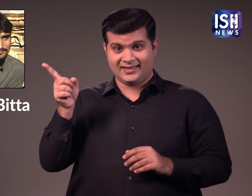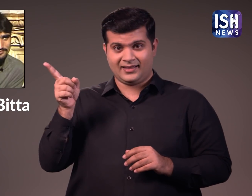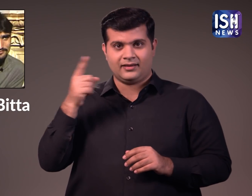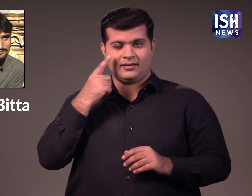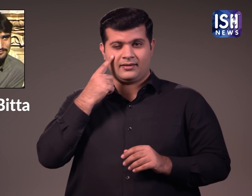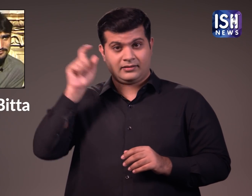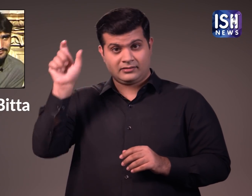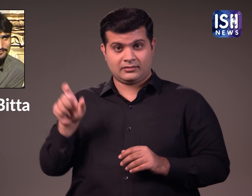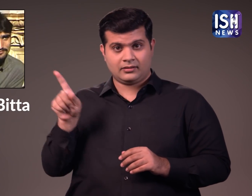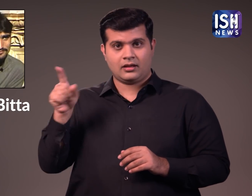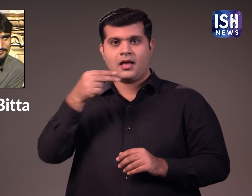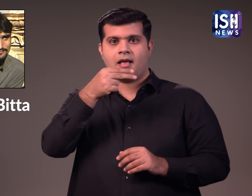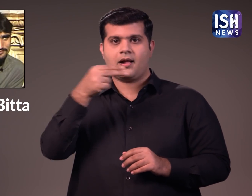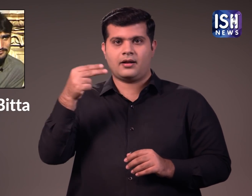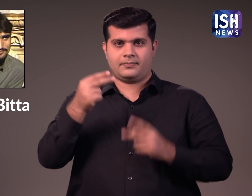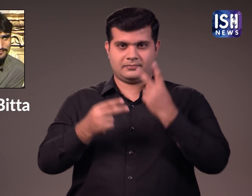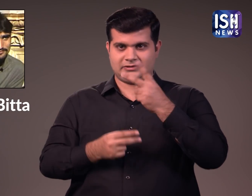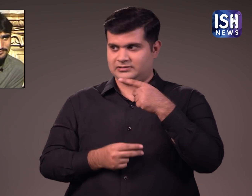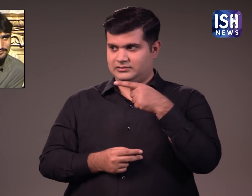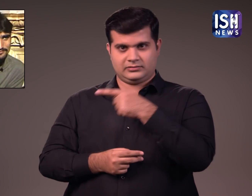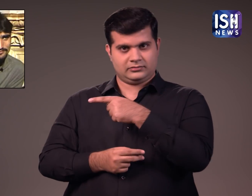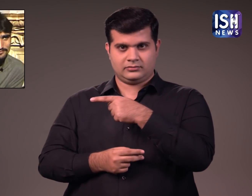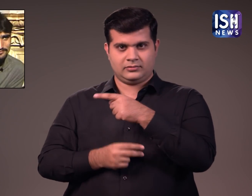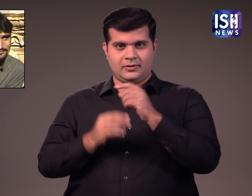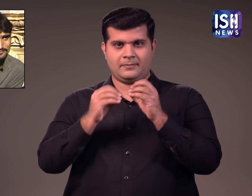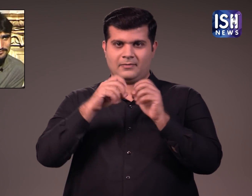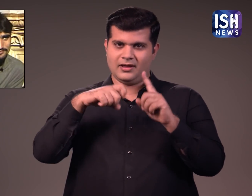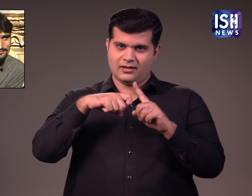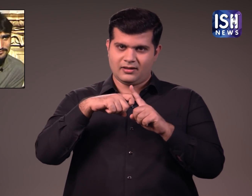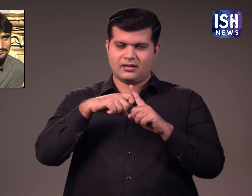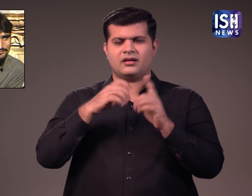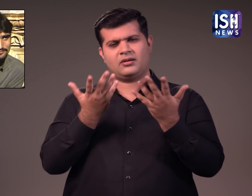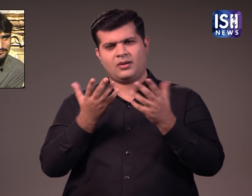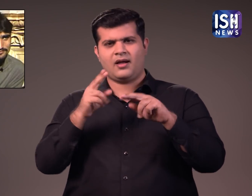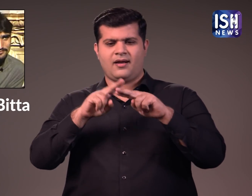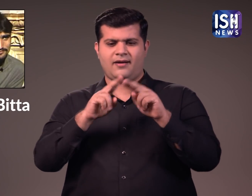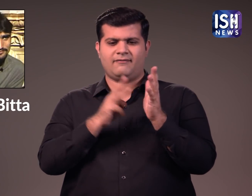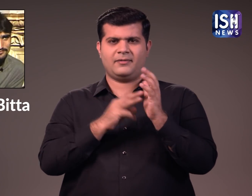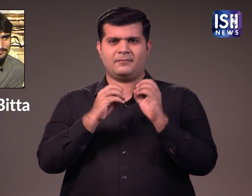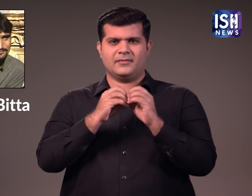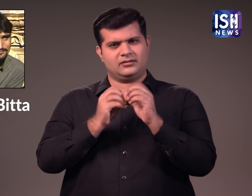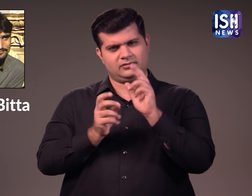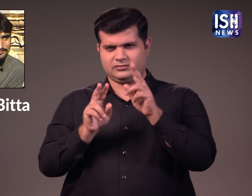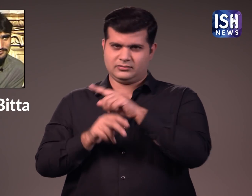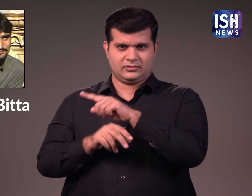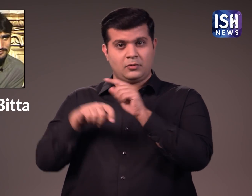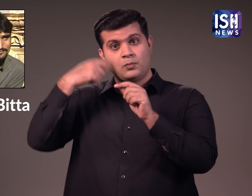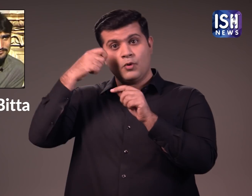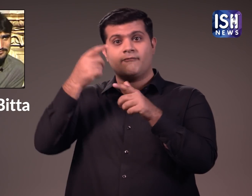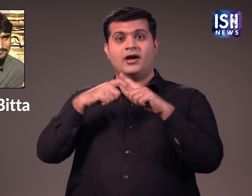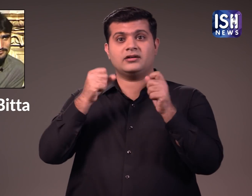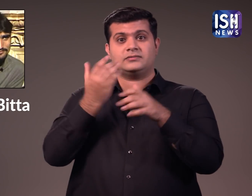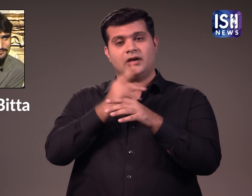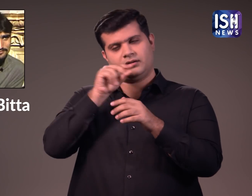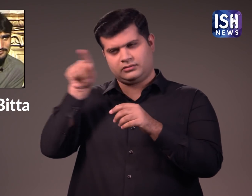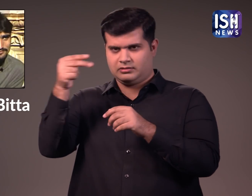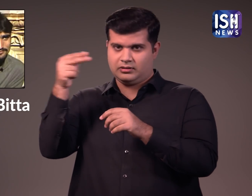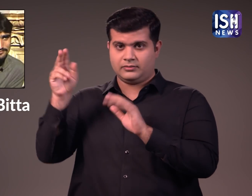This was his name in the movie kashmir Files - Bitta Karate or Farooq Malik Bitta.